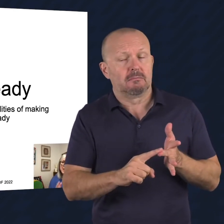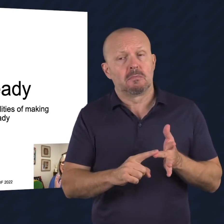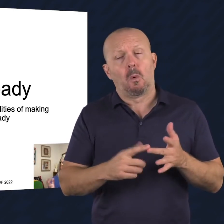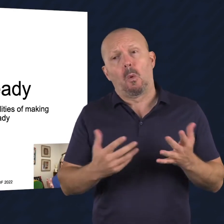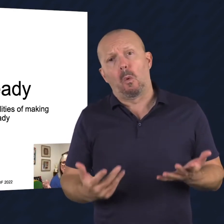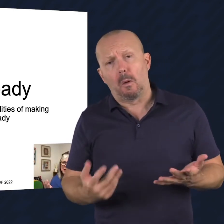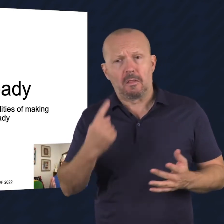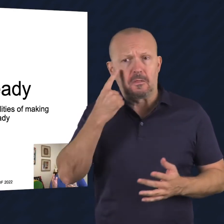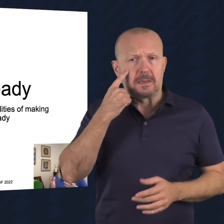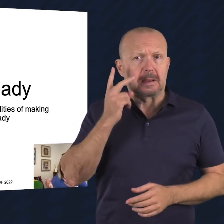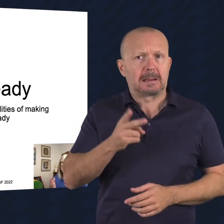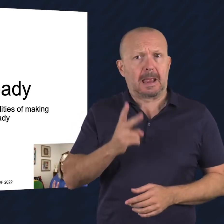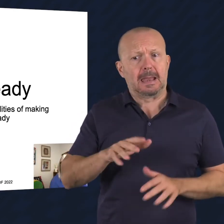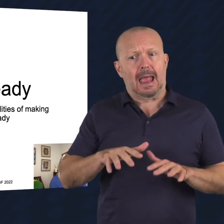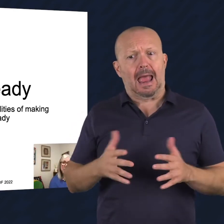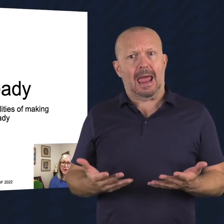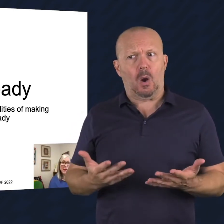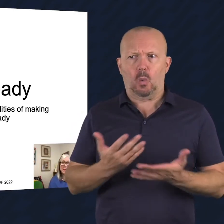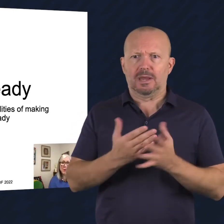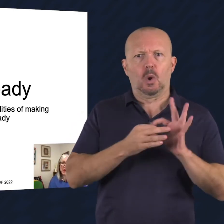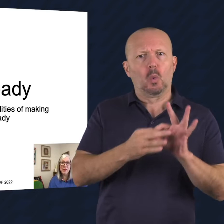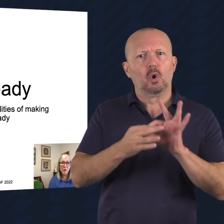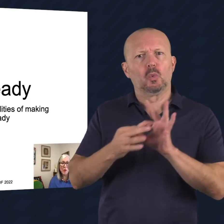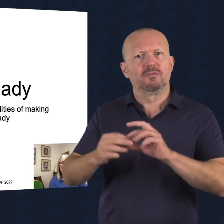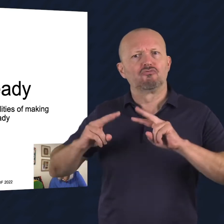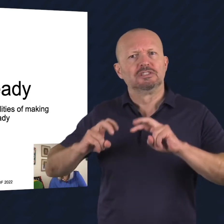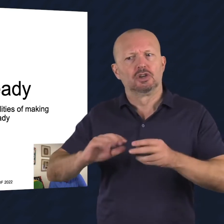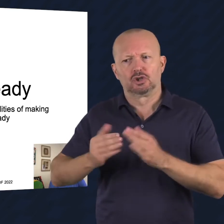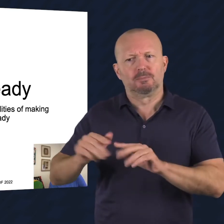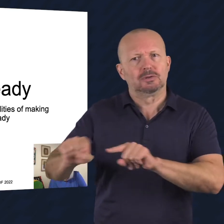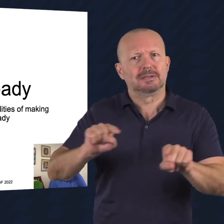And also, maybe to reframe or rethink the way that we work with the research community,